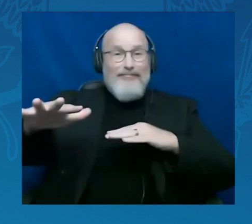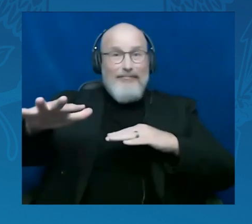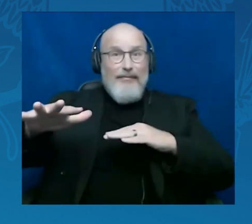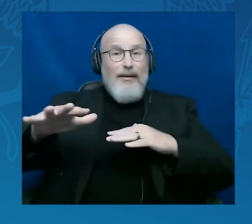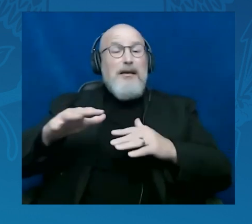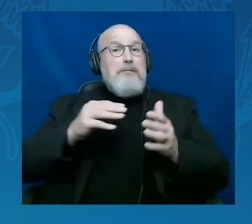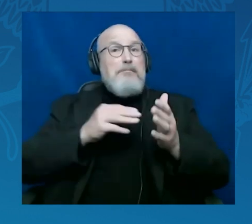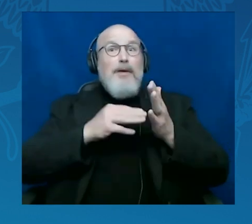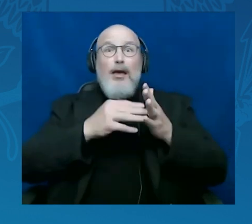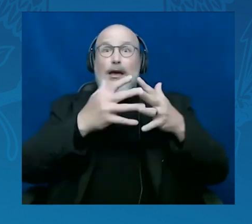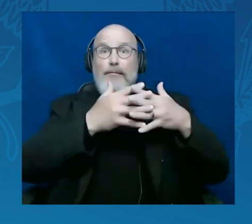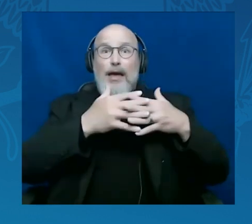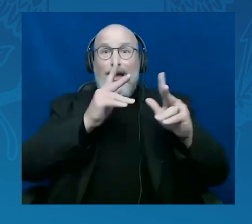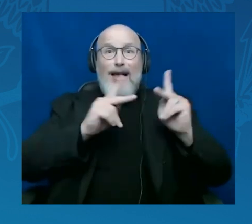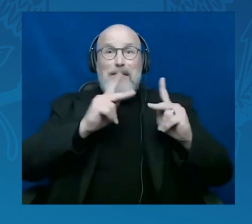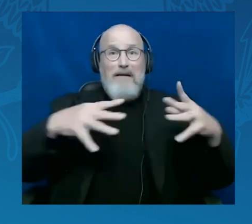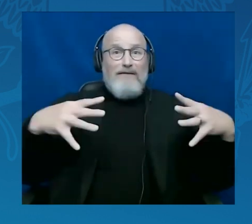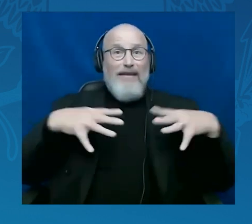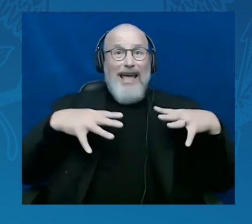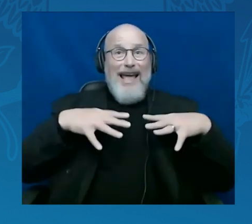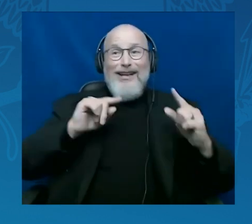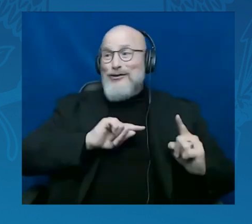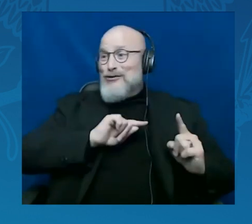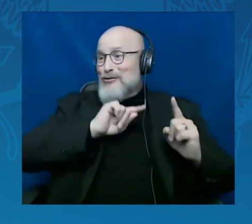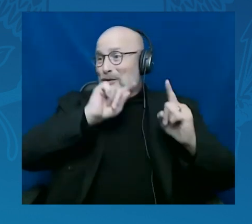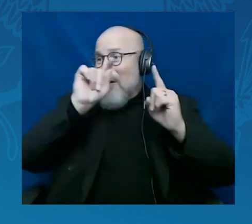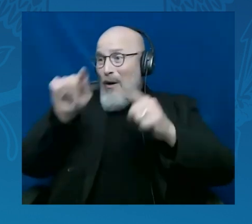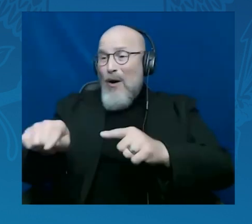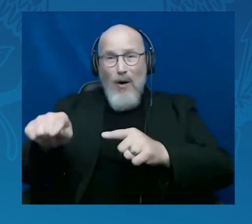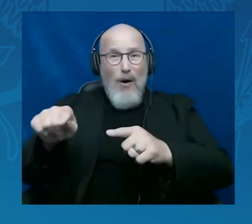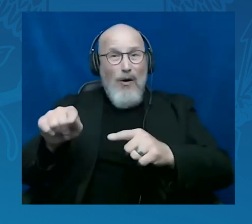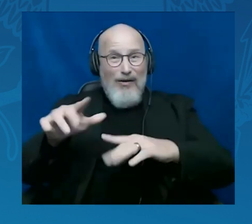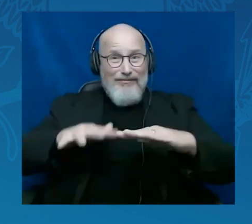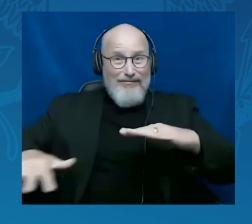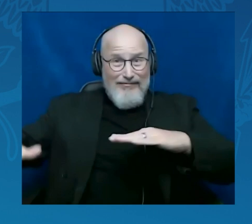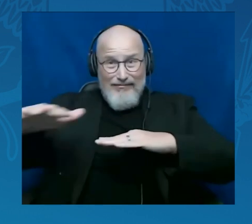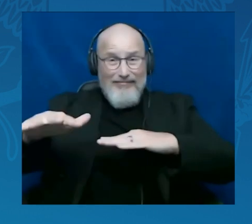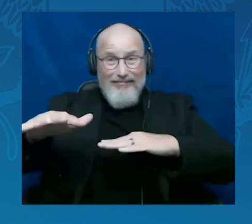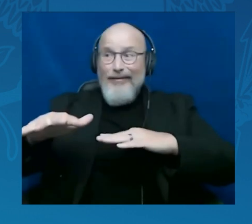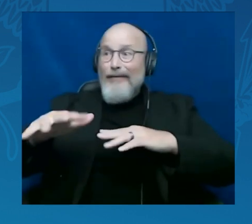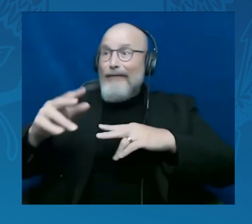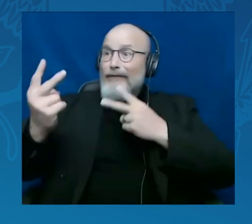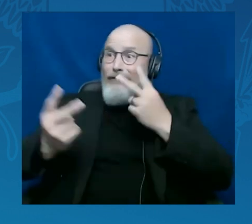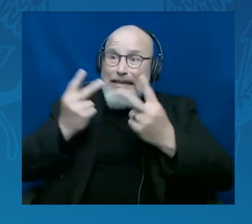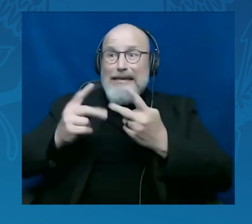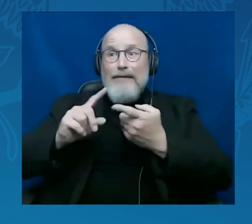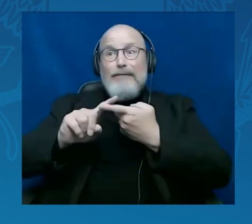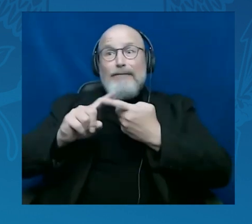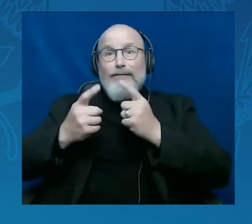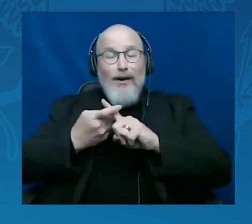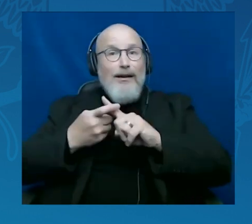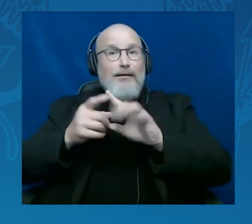for vacation, to visit friends and family, and to engage with the richness of that history.